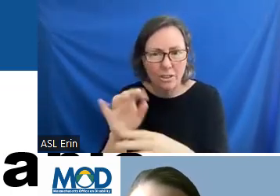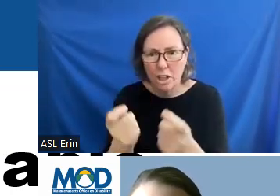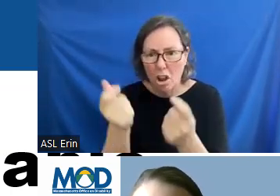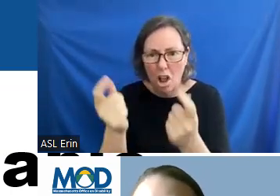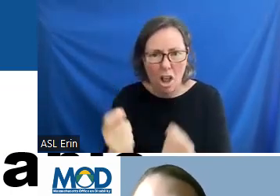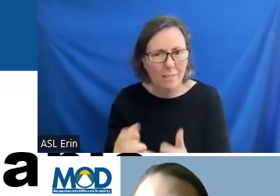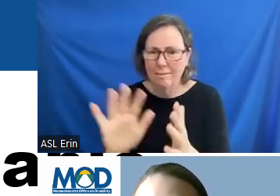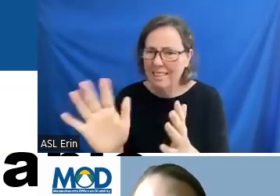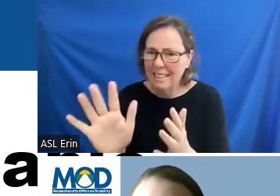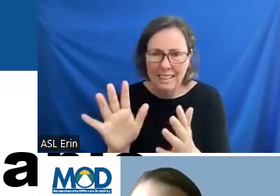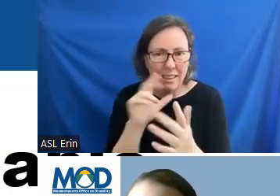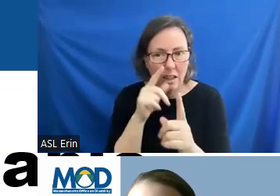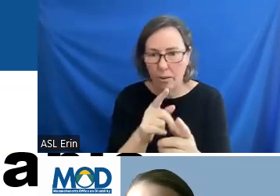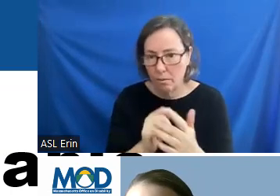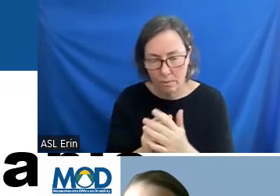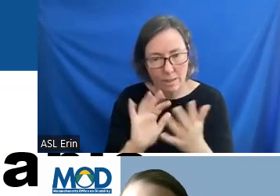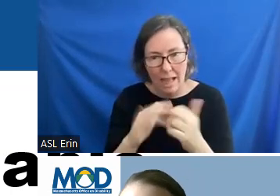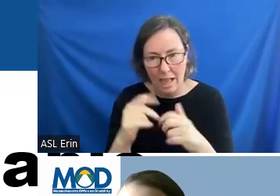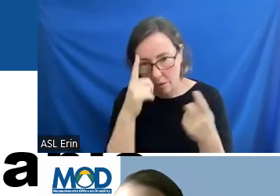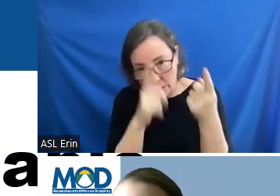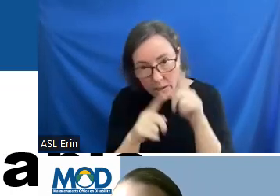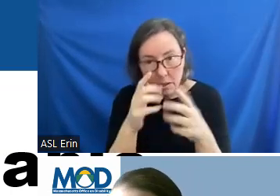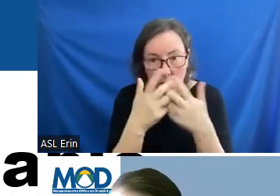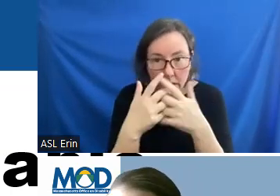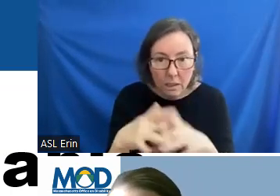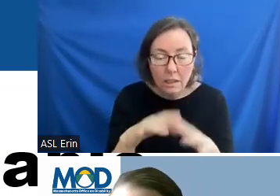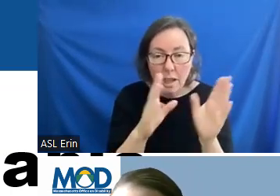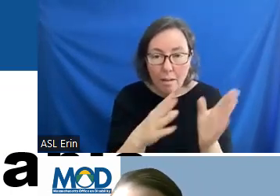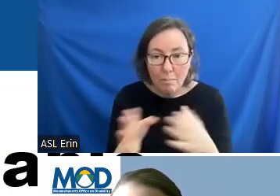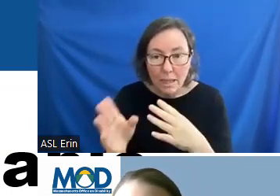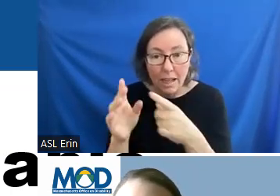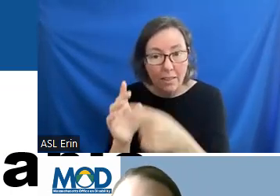function. The goal here is how do we get the employee to be able to access their job and